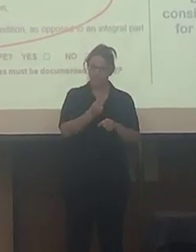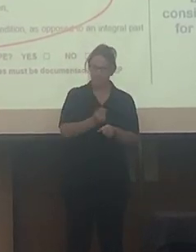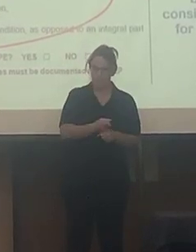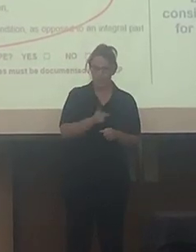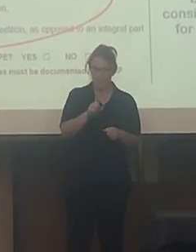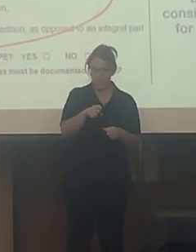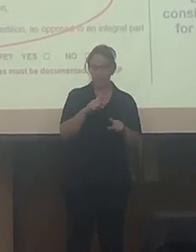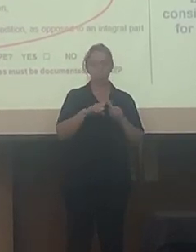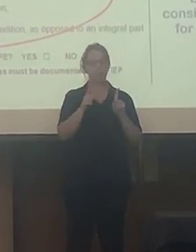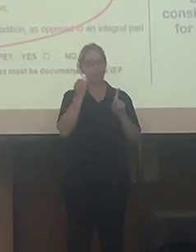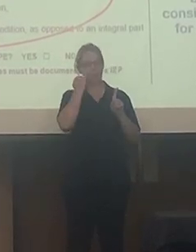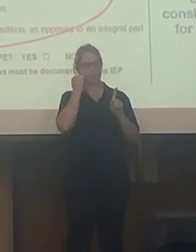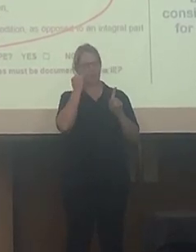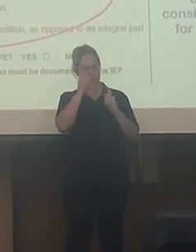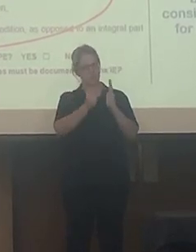but if there is a point where yeah